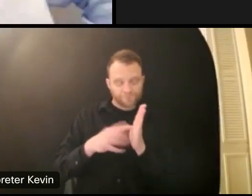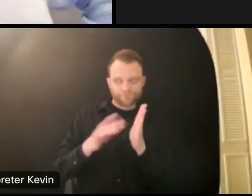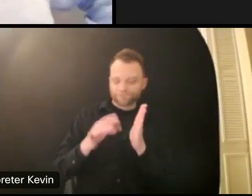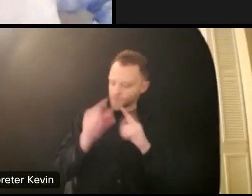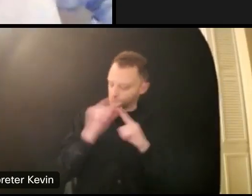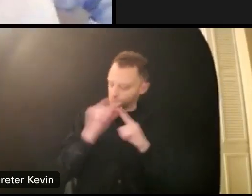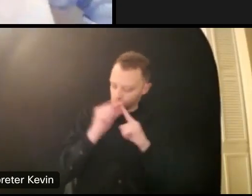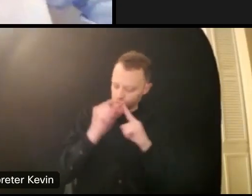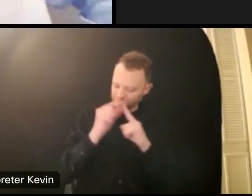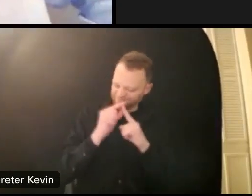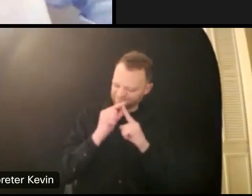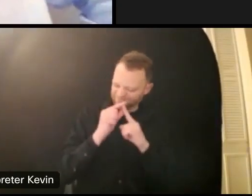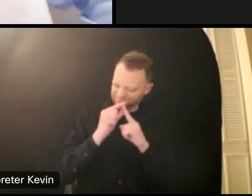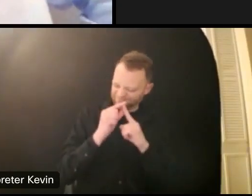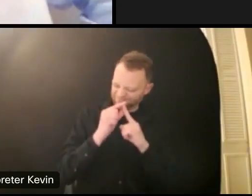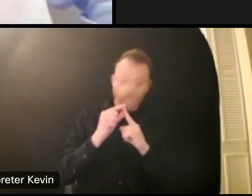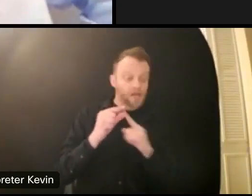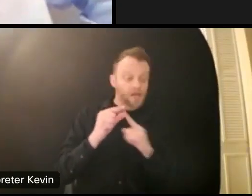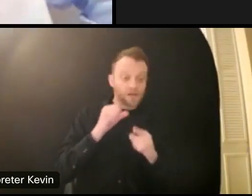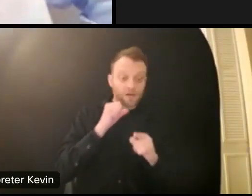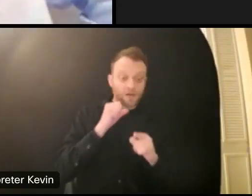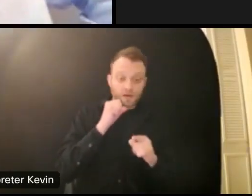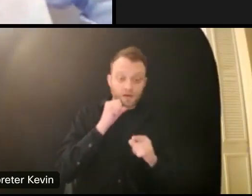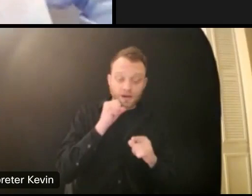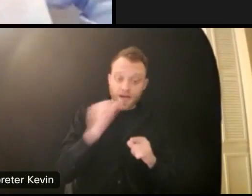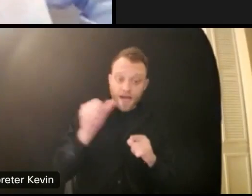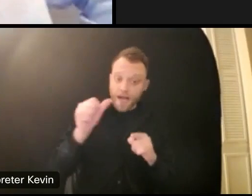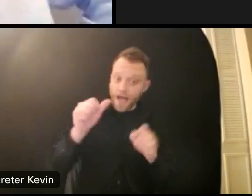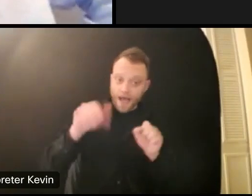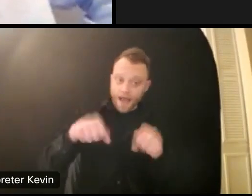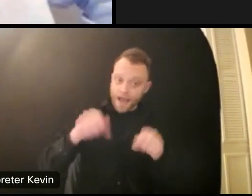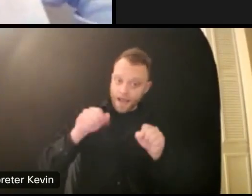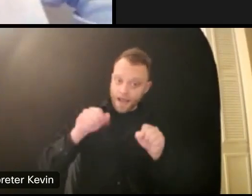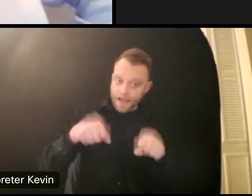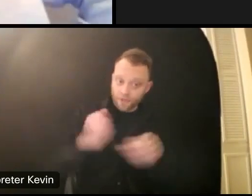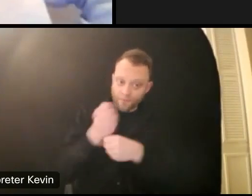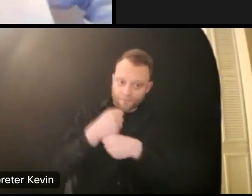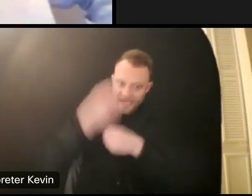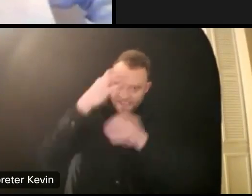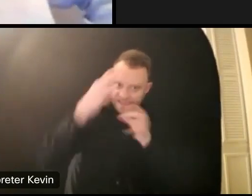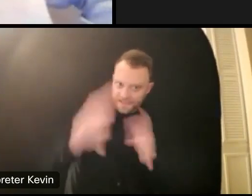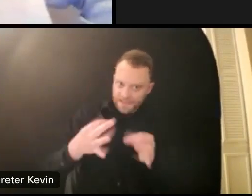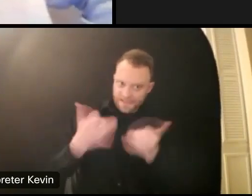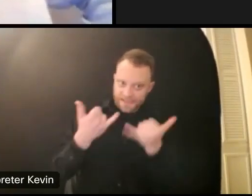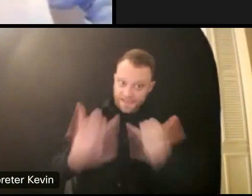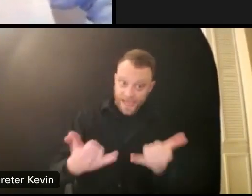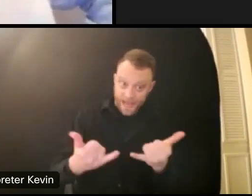able to really convene and make decisions prior to being sworn in. So after you all are sworn in,